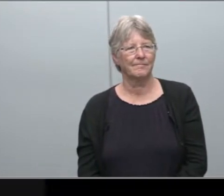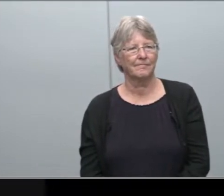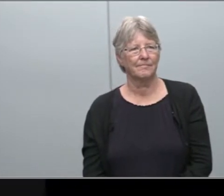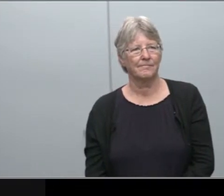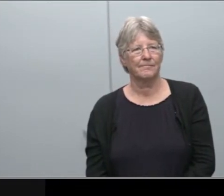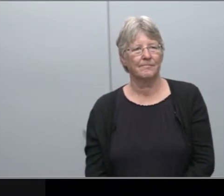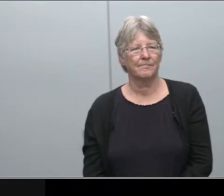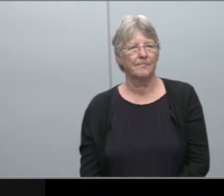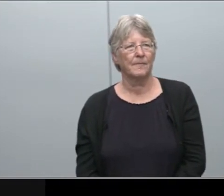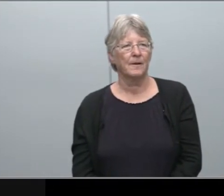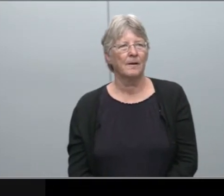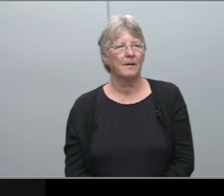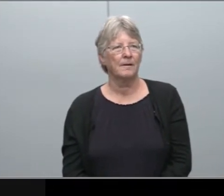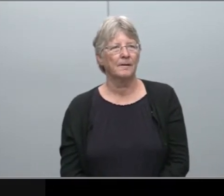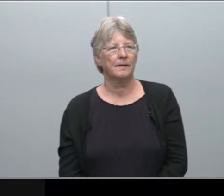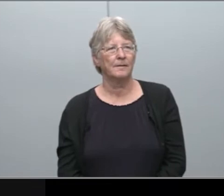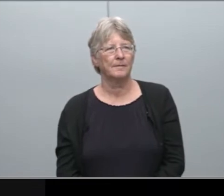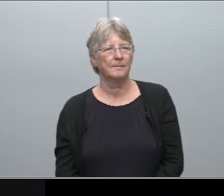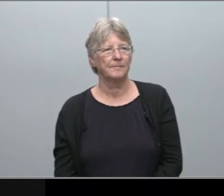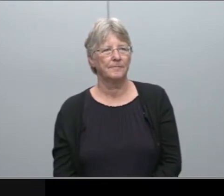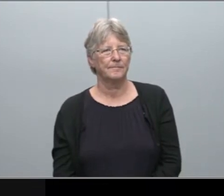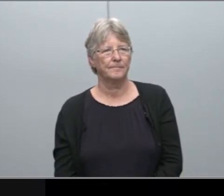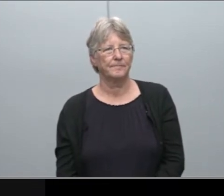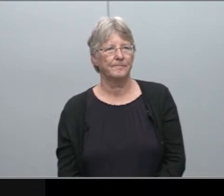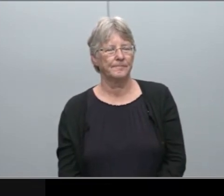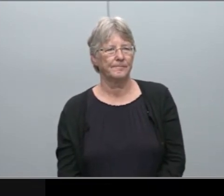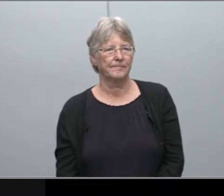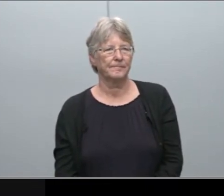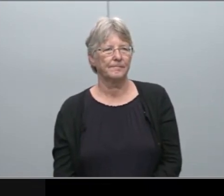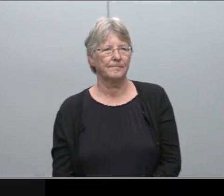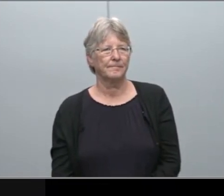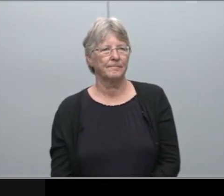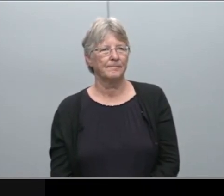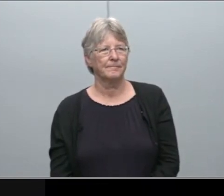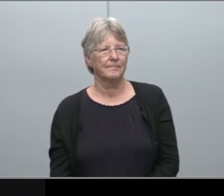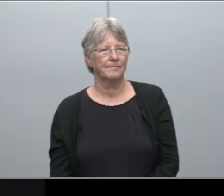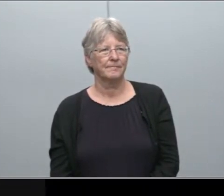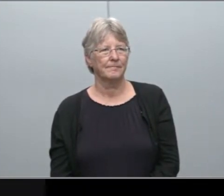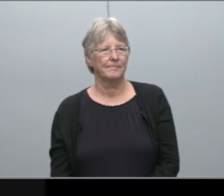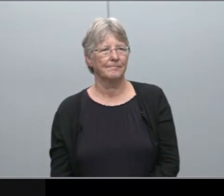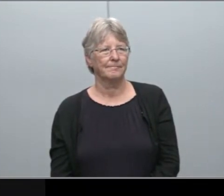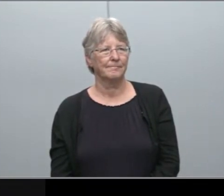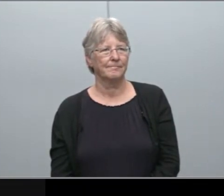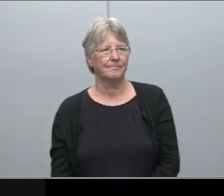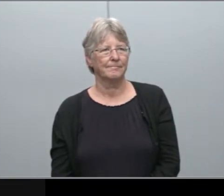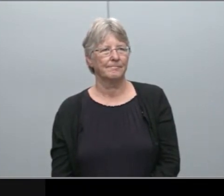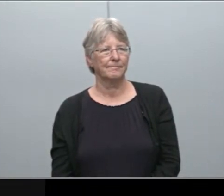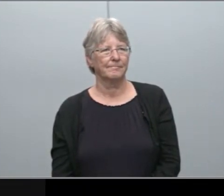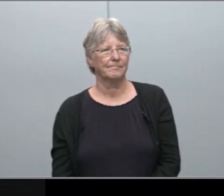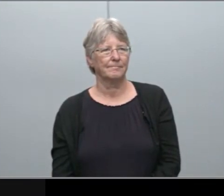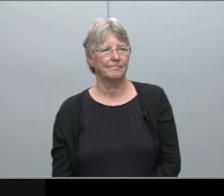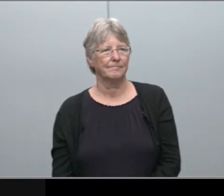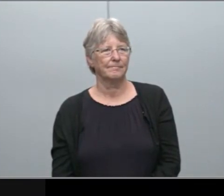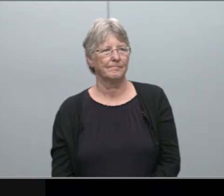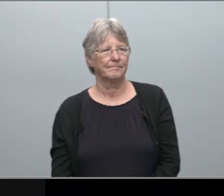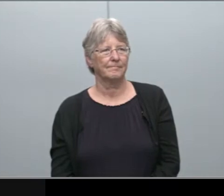that I receive every day, my goodness, I need to become a PhD just to read, not understand it, just to read.